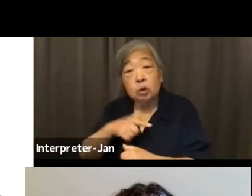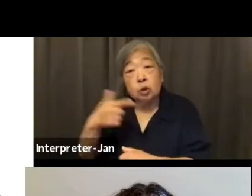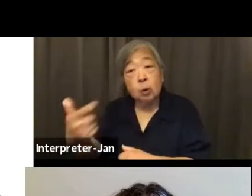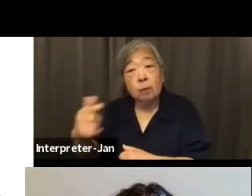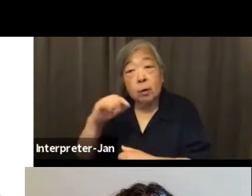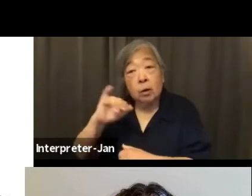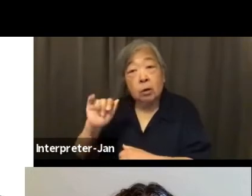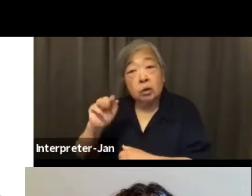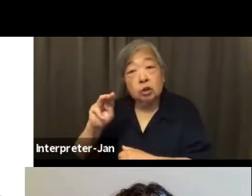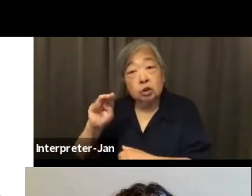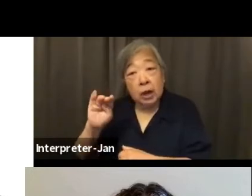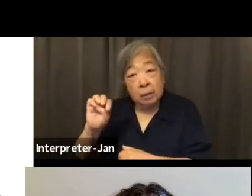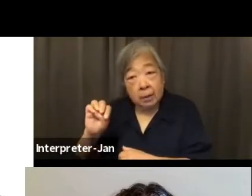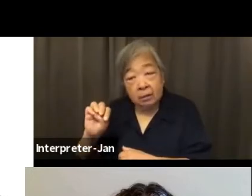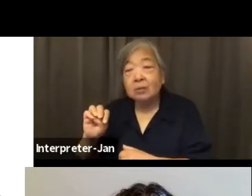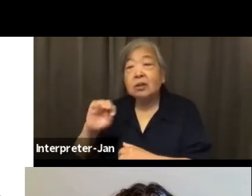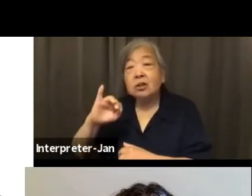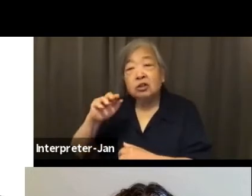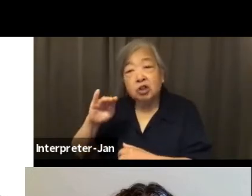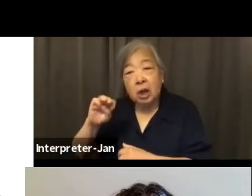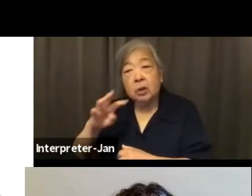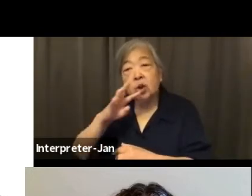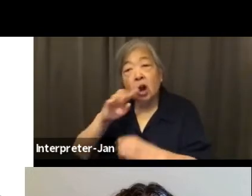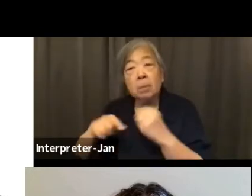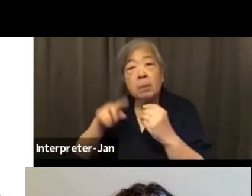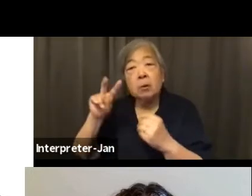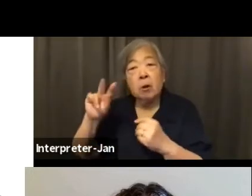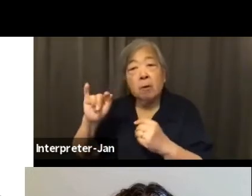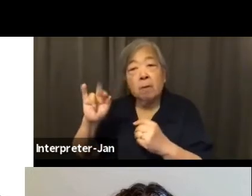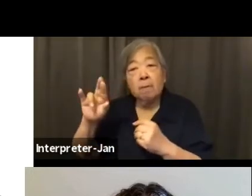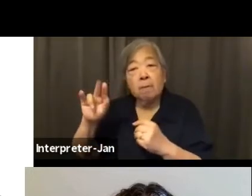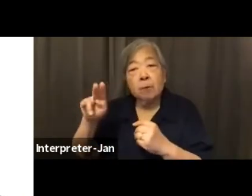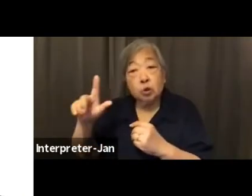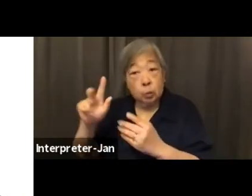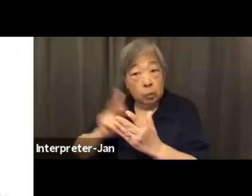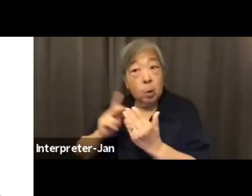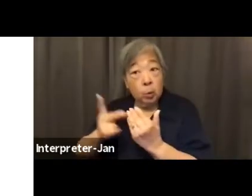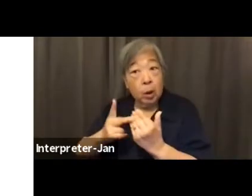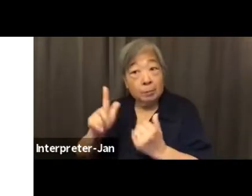talk more about the virtual programs, about virtual programs.